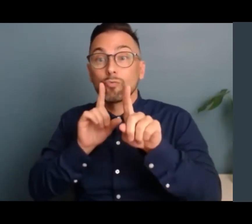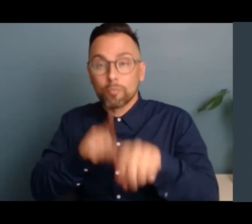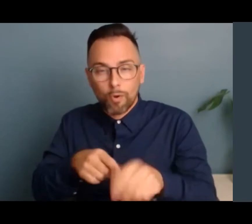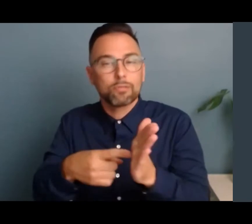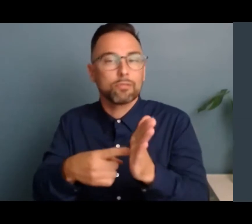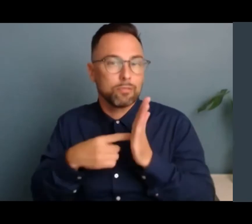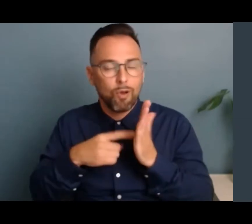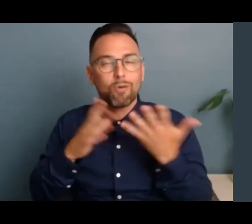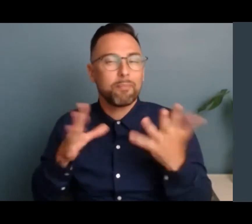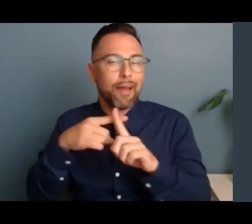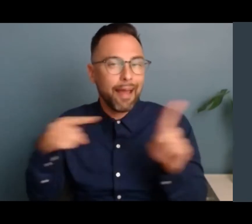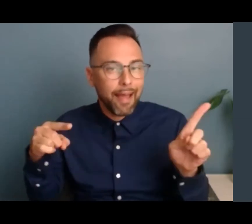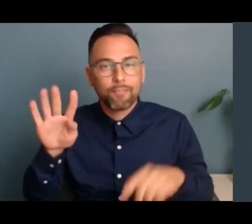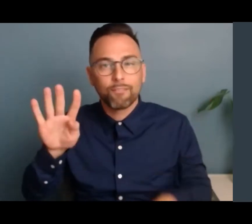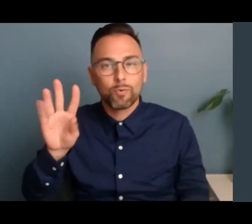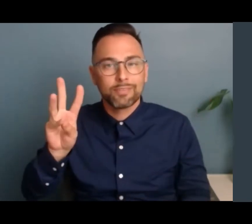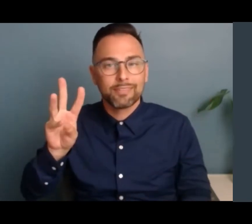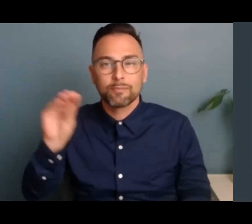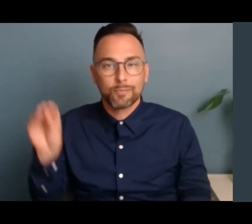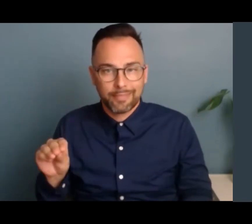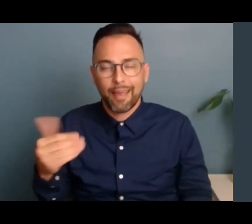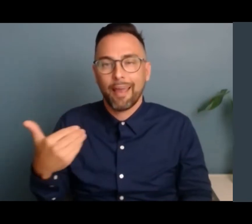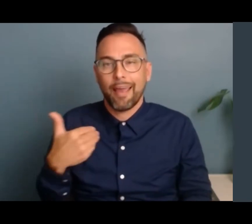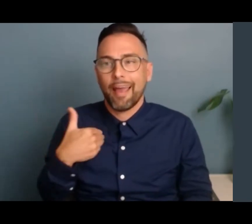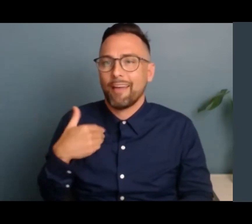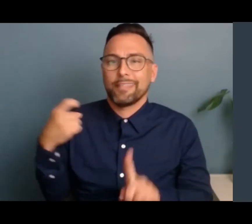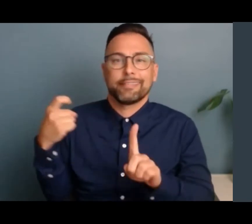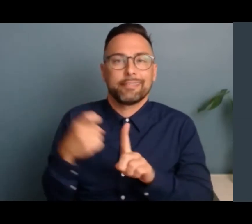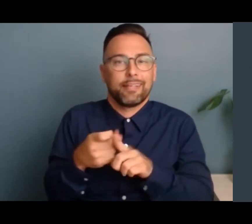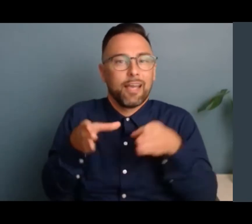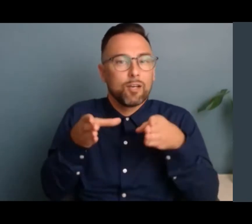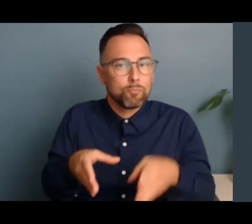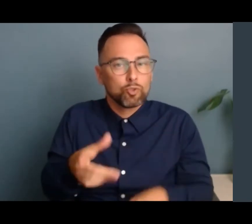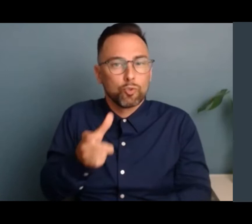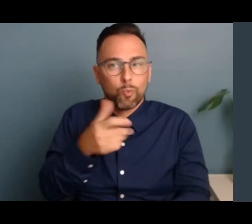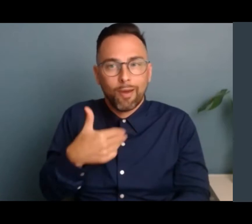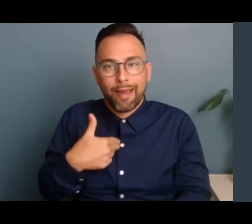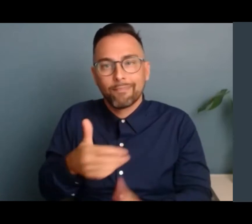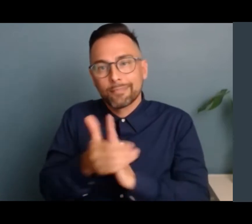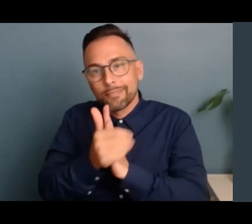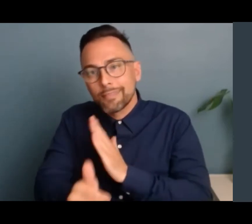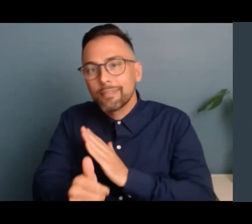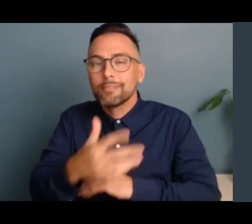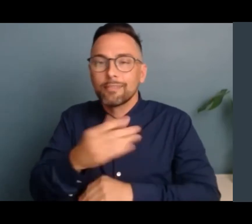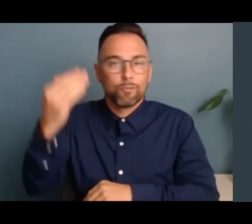Our report shows that about half, 46%, of Disability Services offices have a dedicated intake